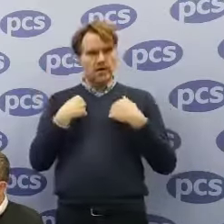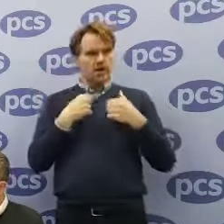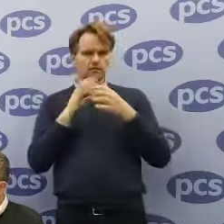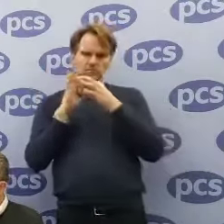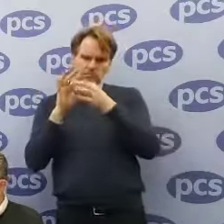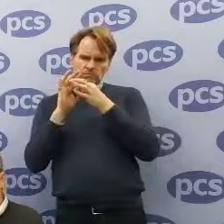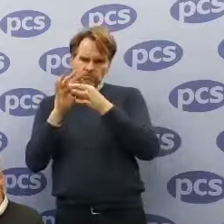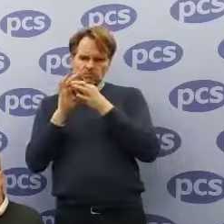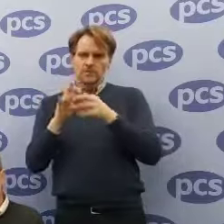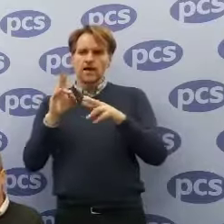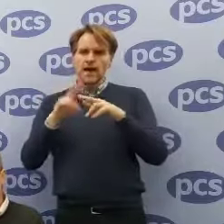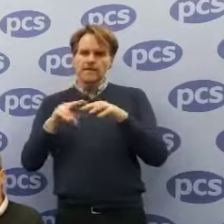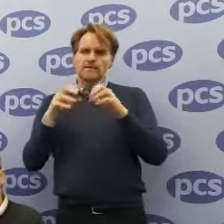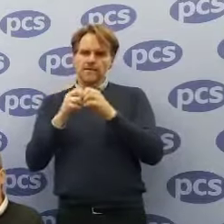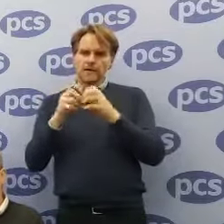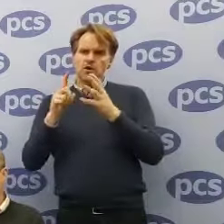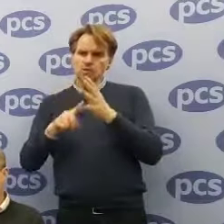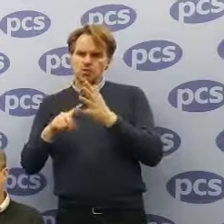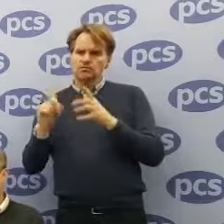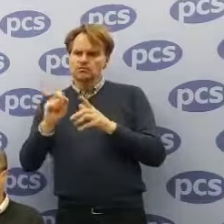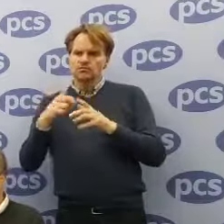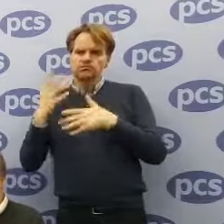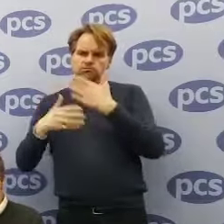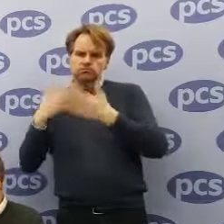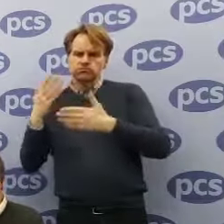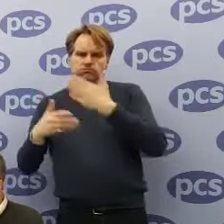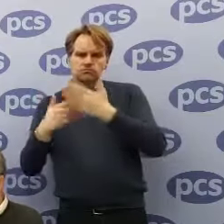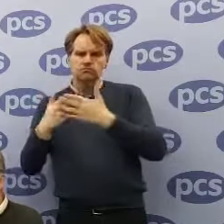ramifications of that legal action, now at the moment there's a number of